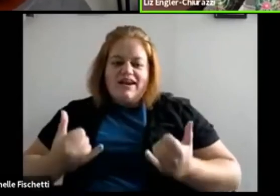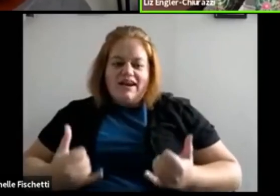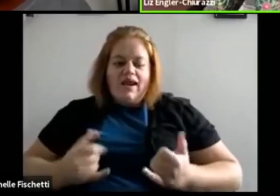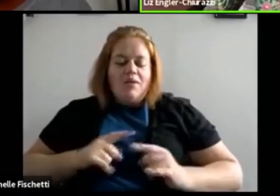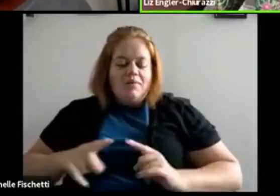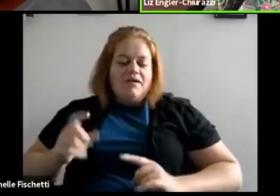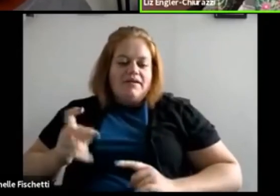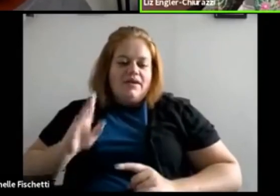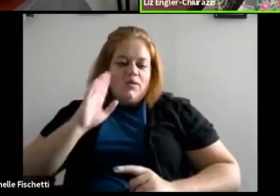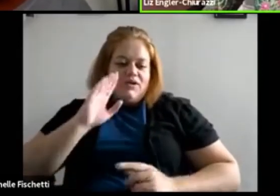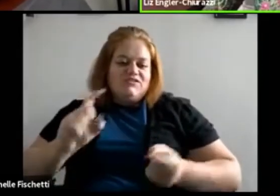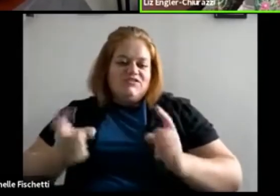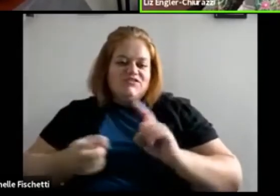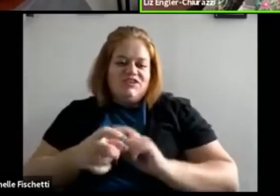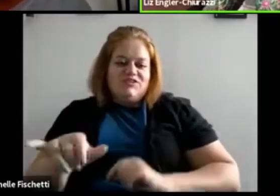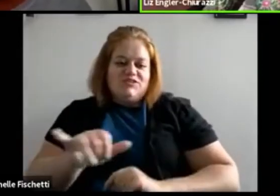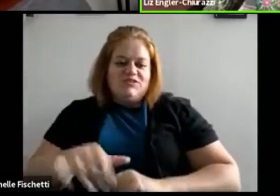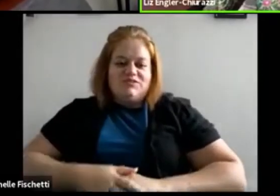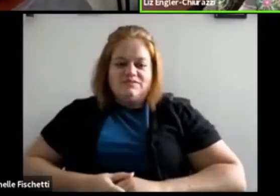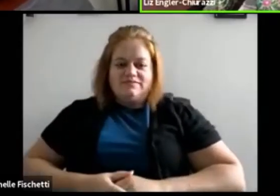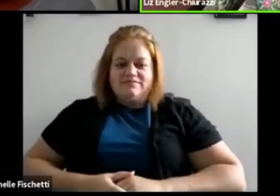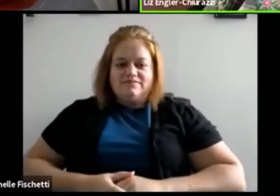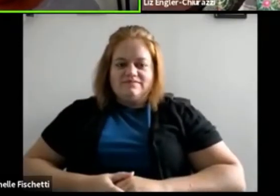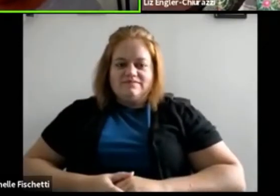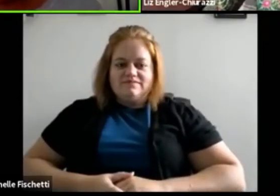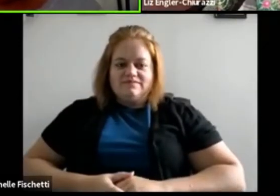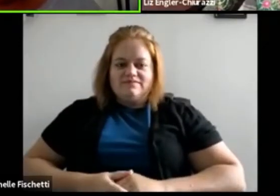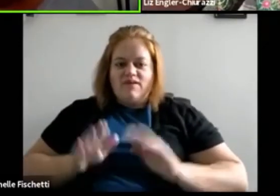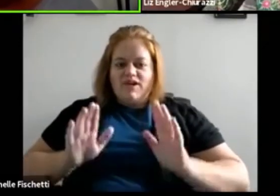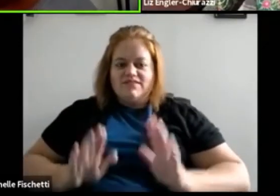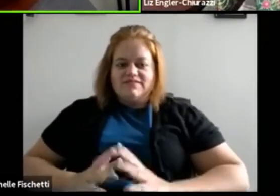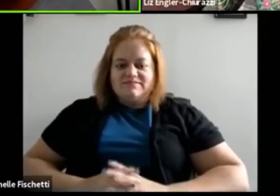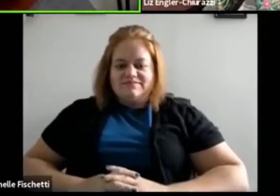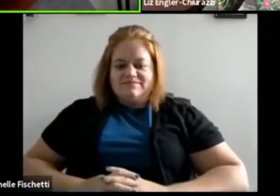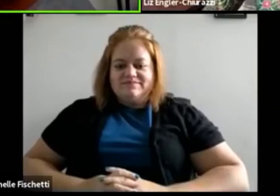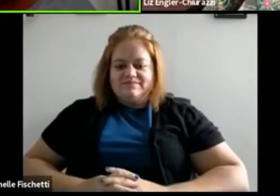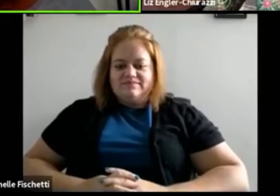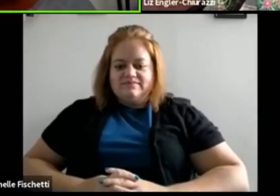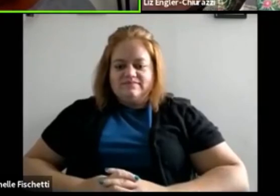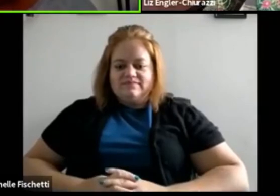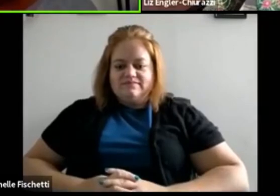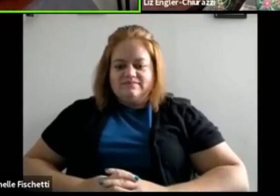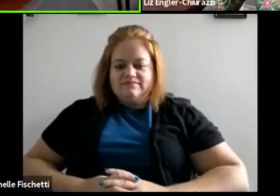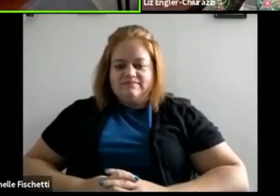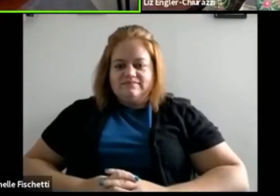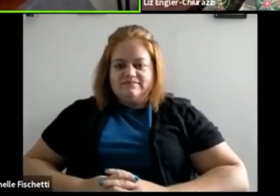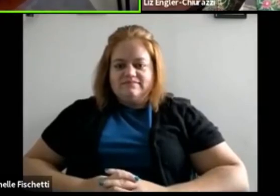change in the future for sure. Awesome, great to hear. Also we had a question